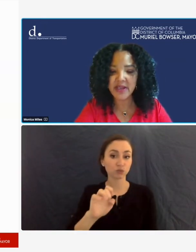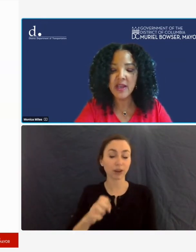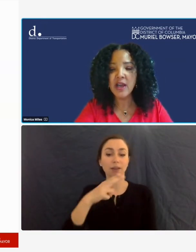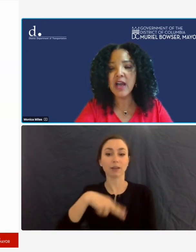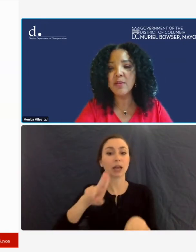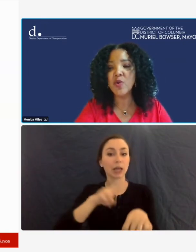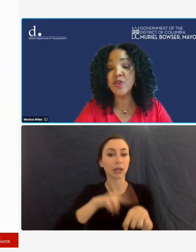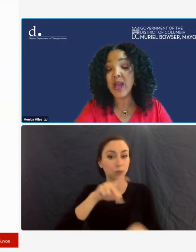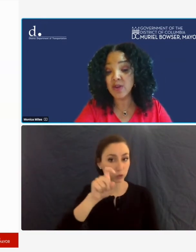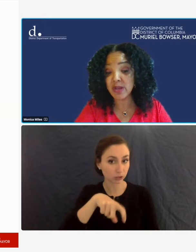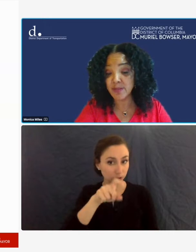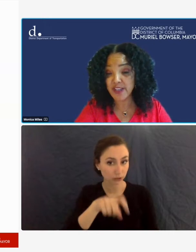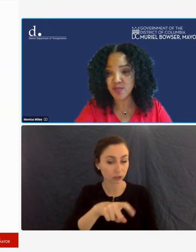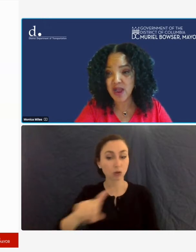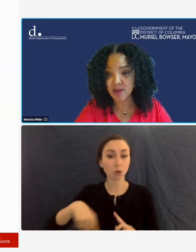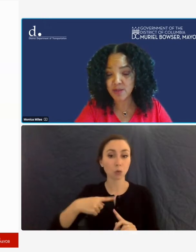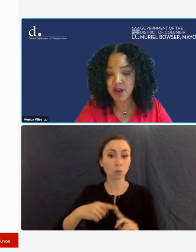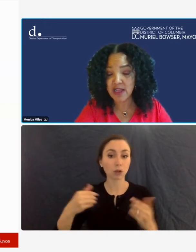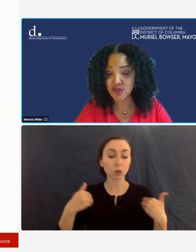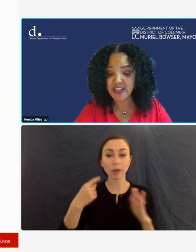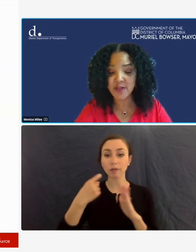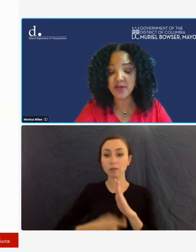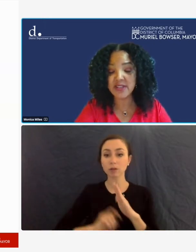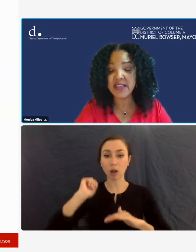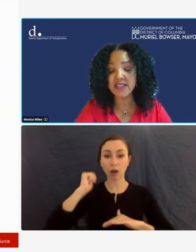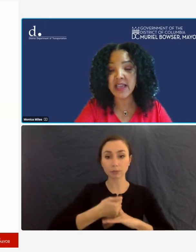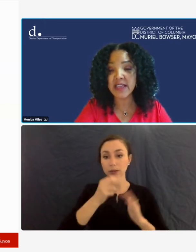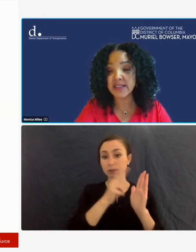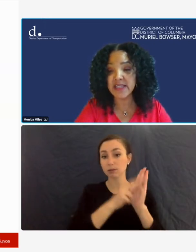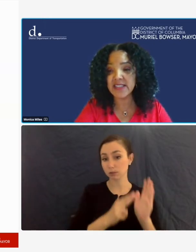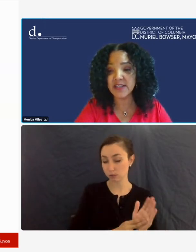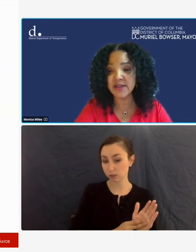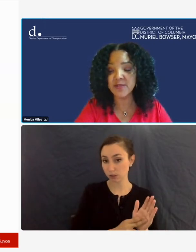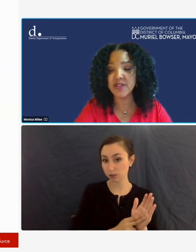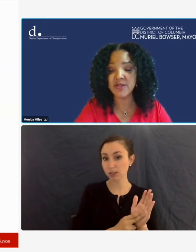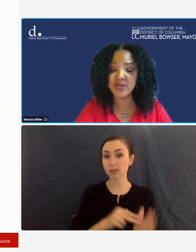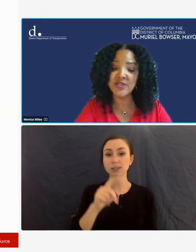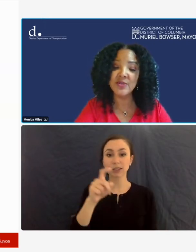um when you have cost-based prop contracts because it's it's necessary to be used to